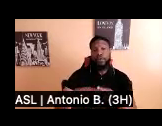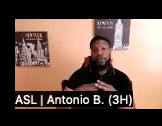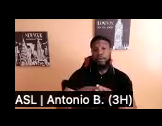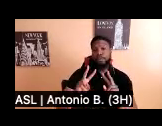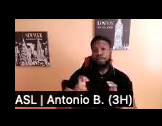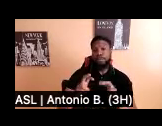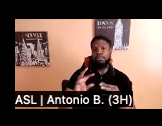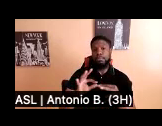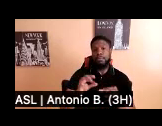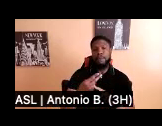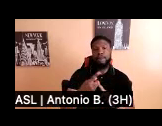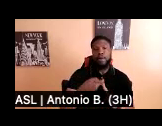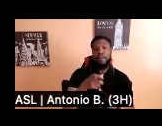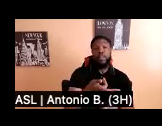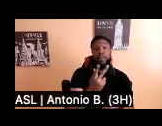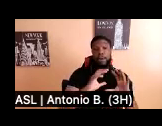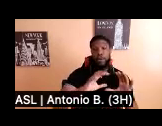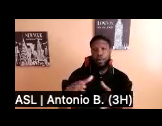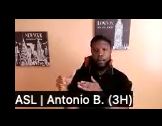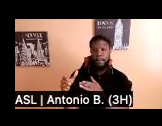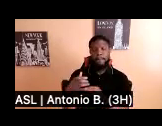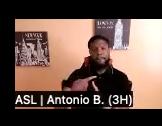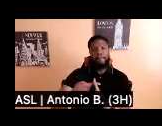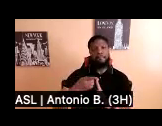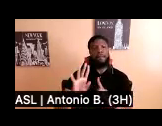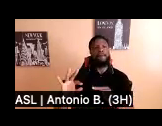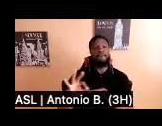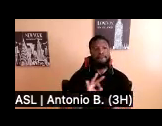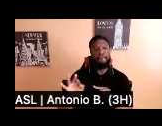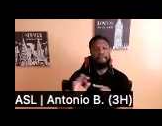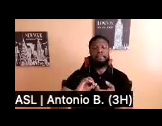function was. In other words, how they phrase their comments and what those comments were doing.